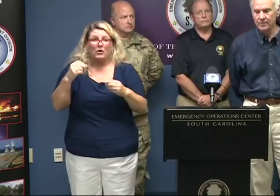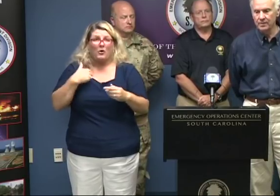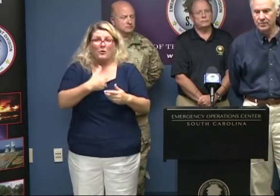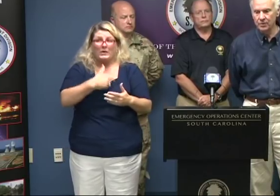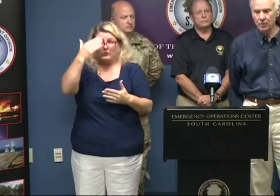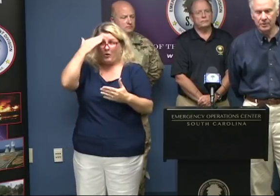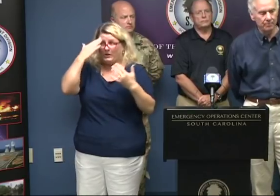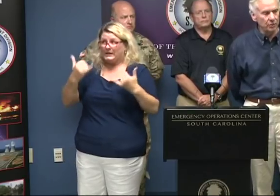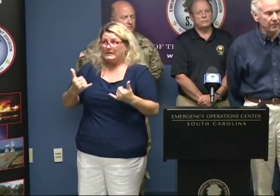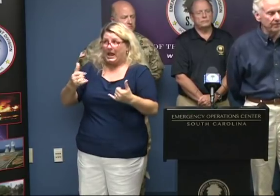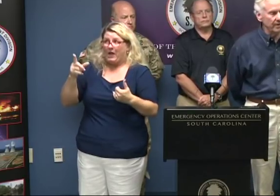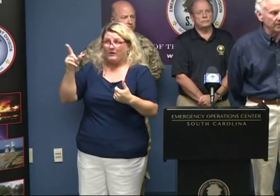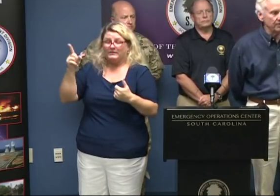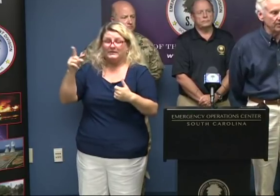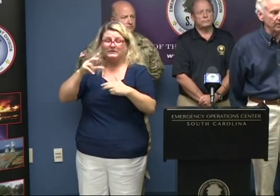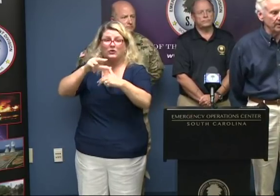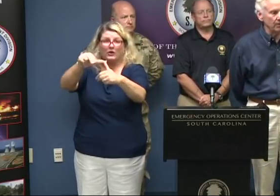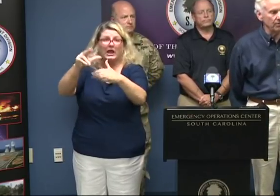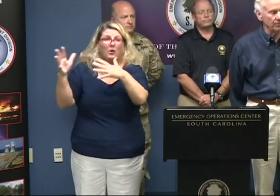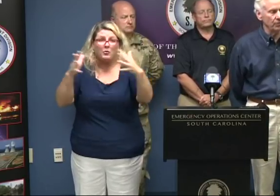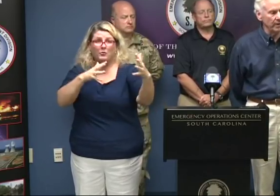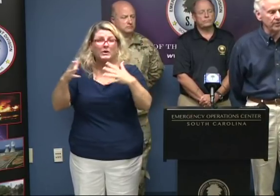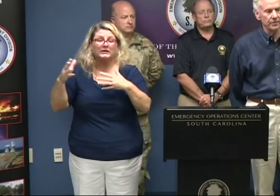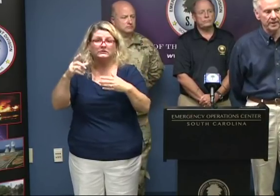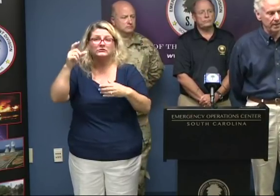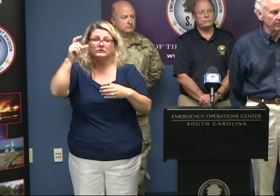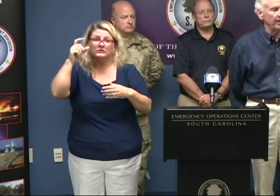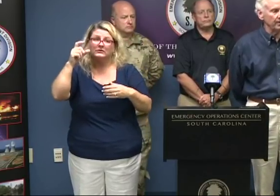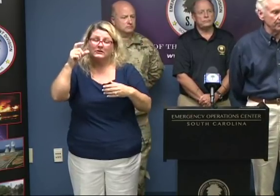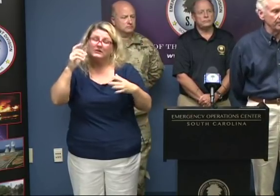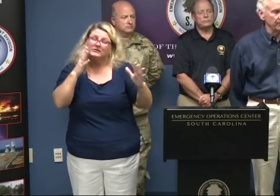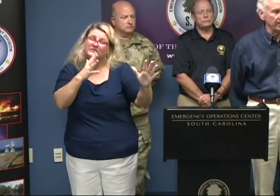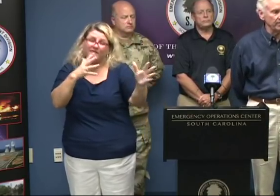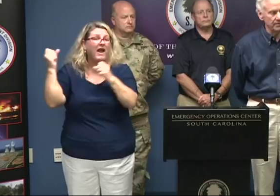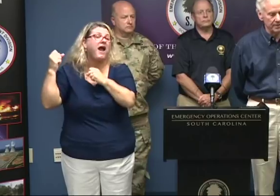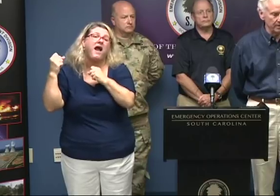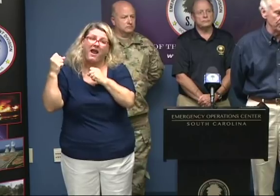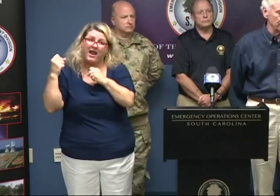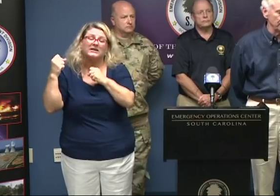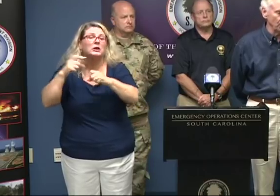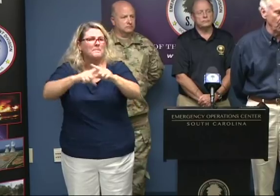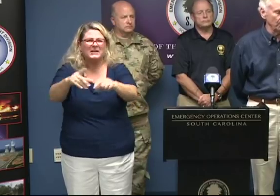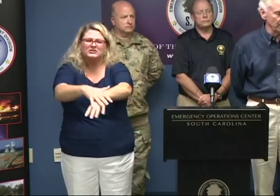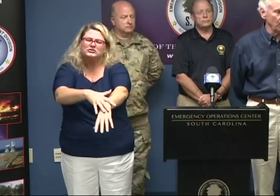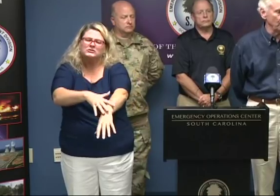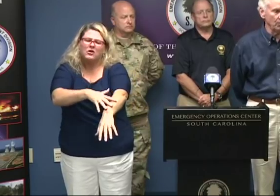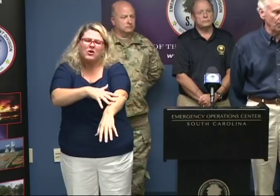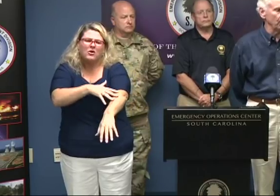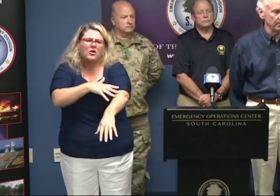is that the storm is moving very slowly, although the winds are getting faster and faster. As it goes over warmer and warmer water,